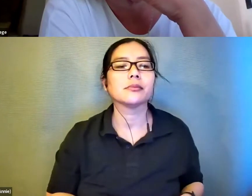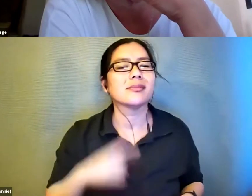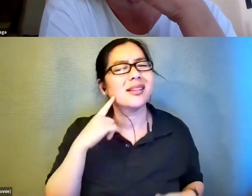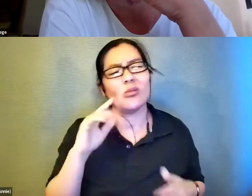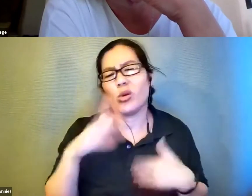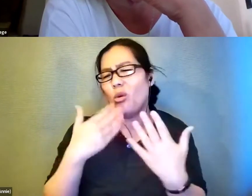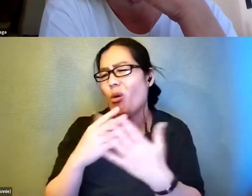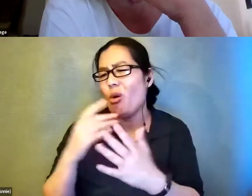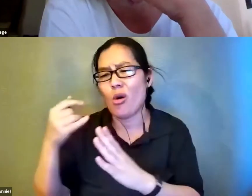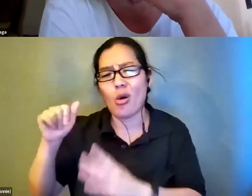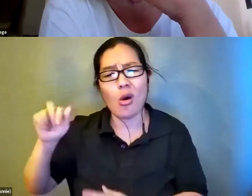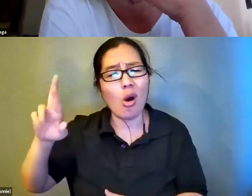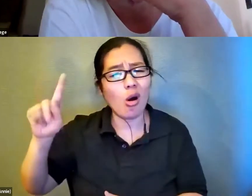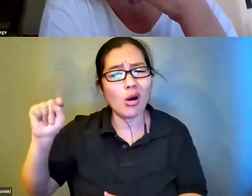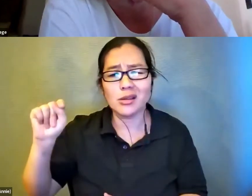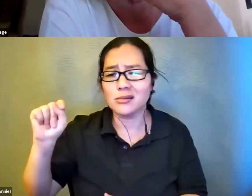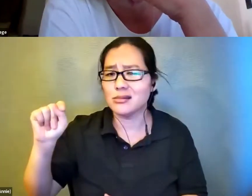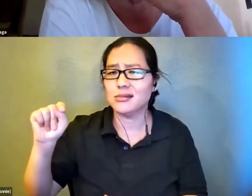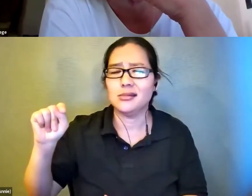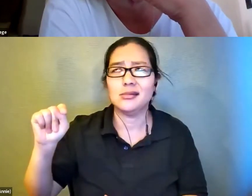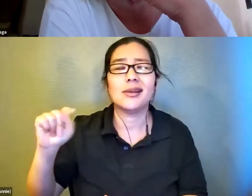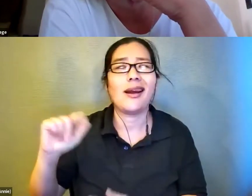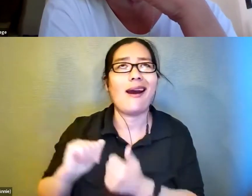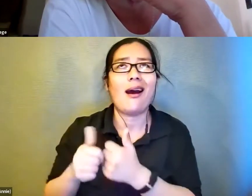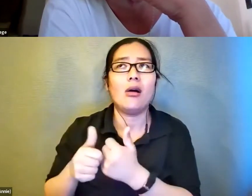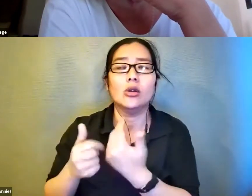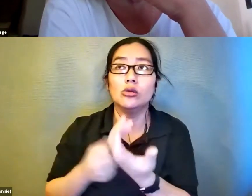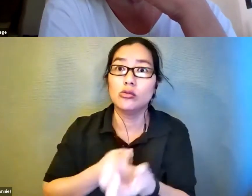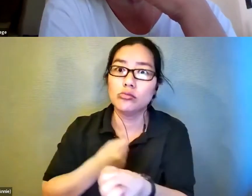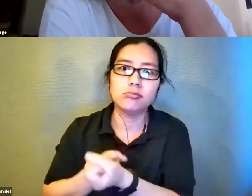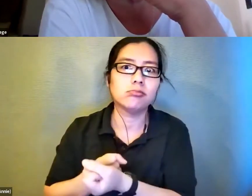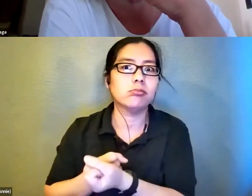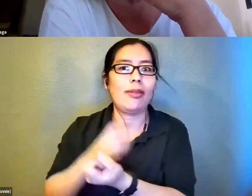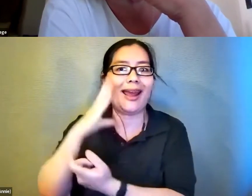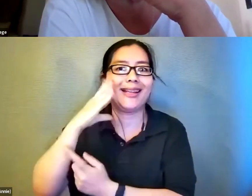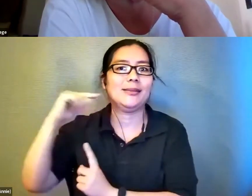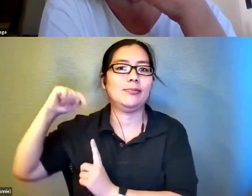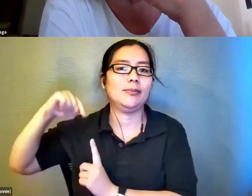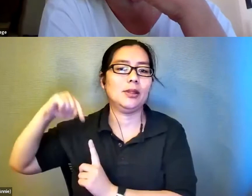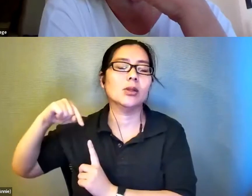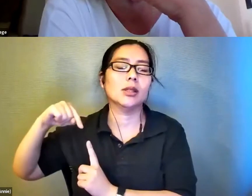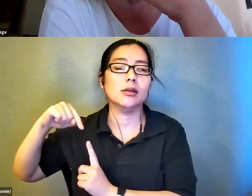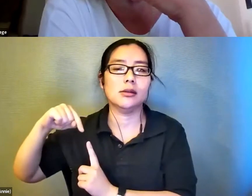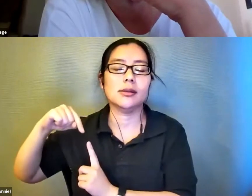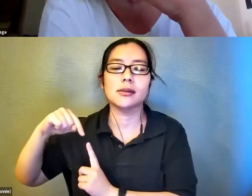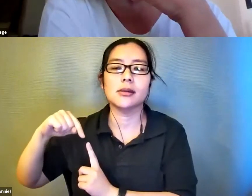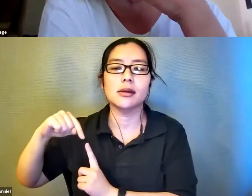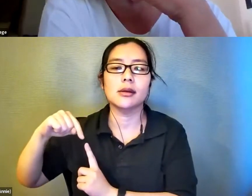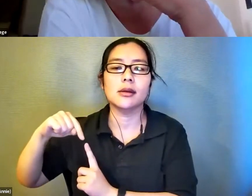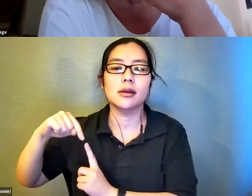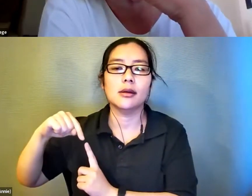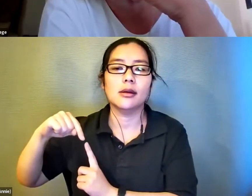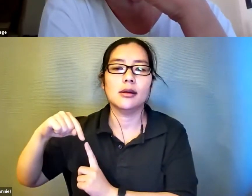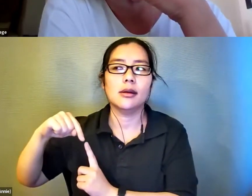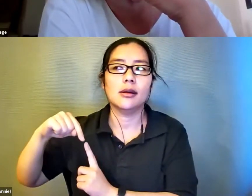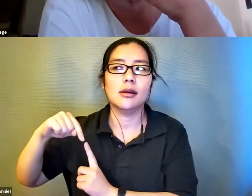enriched by the visitor 's experience that they bring with them to the art work